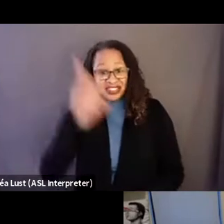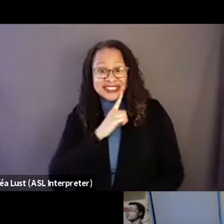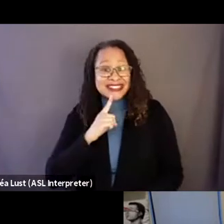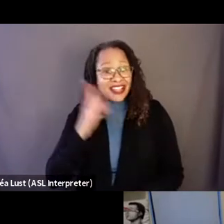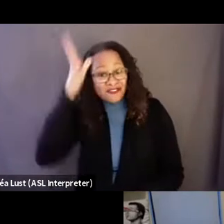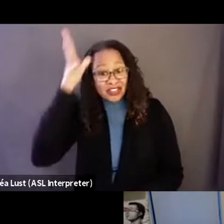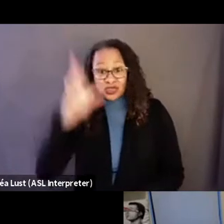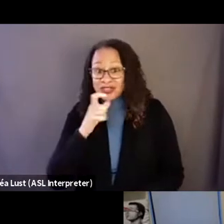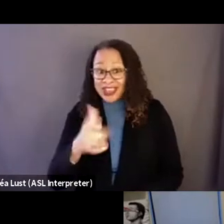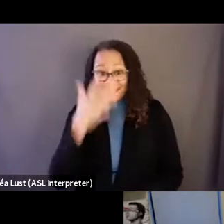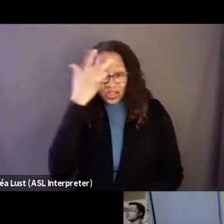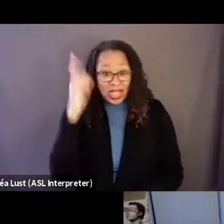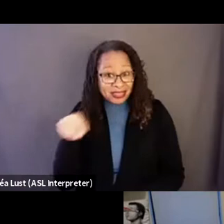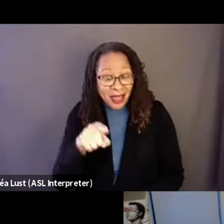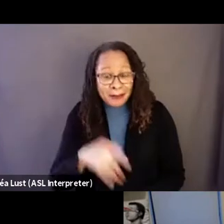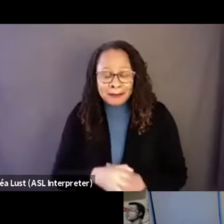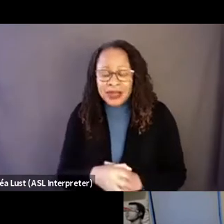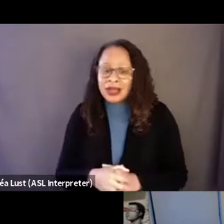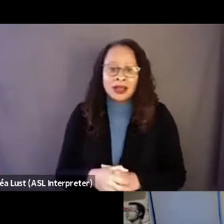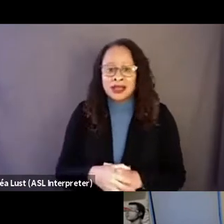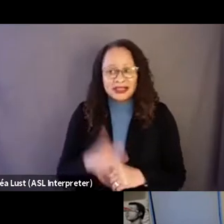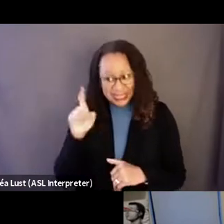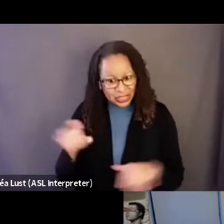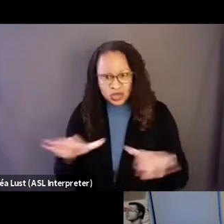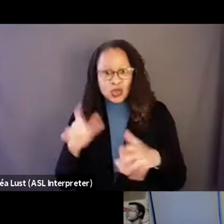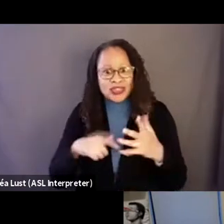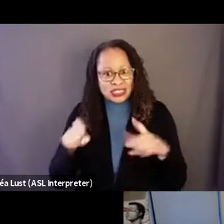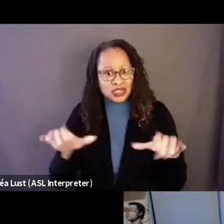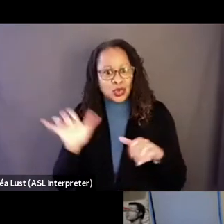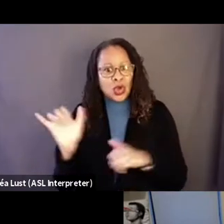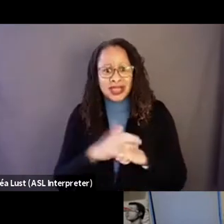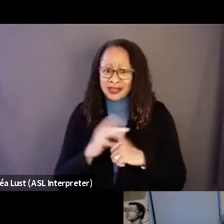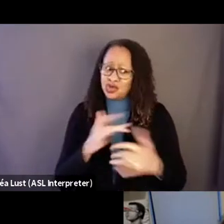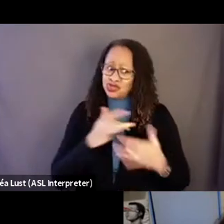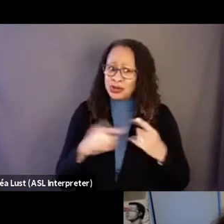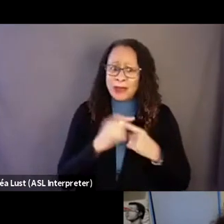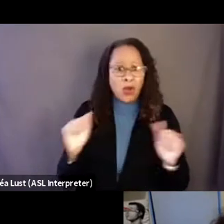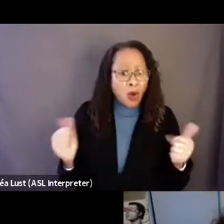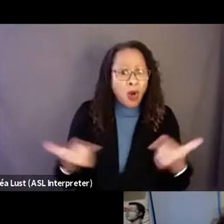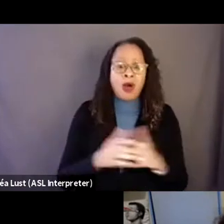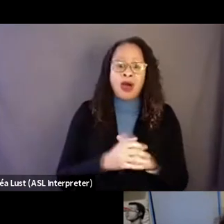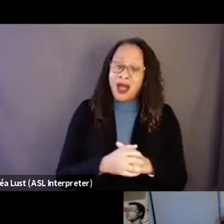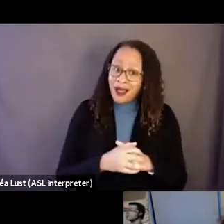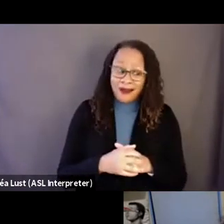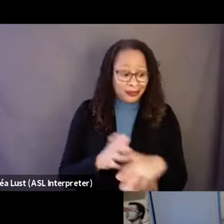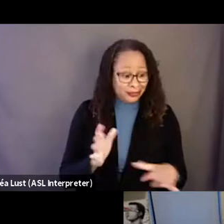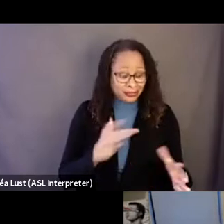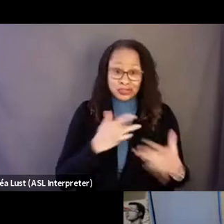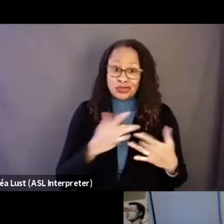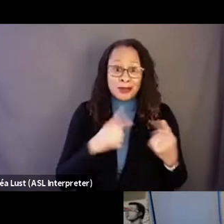They bust their behind to do what they have to do too. And you worry about them all. I worry about my parents when they go home at night.